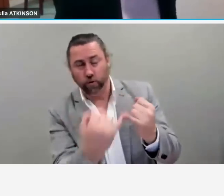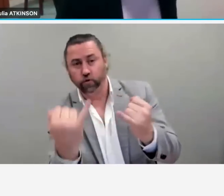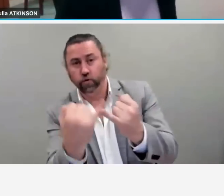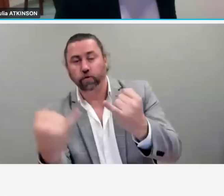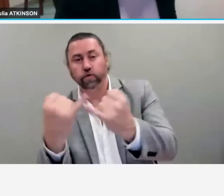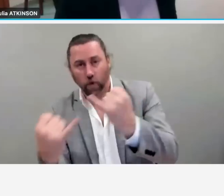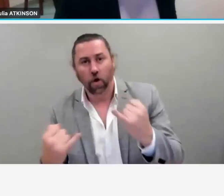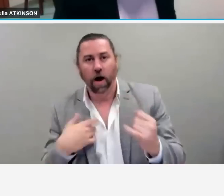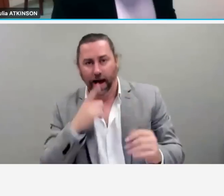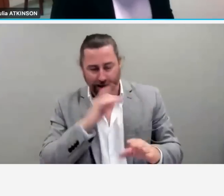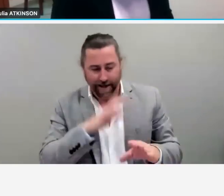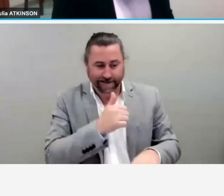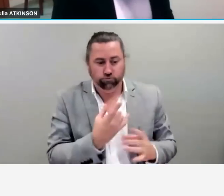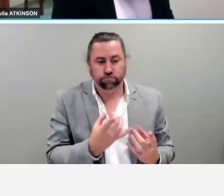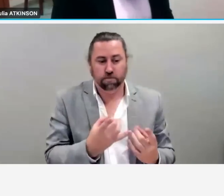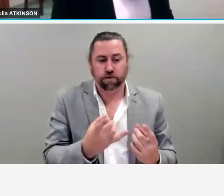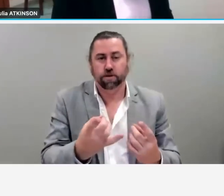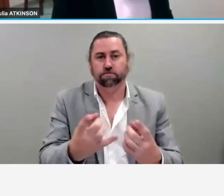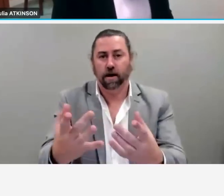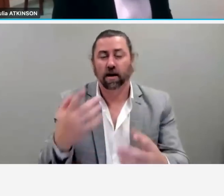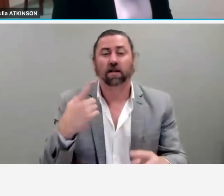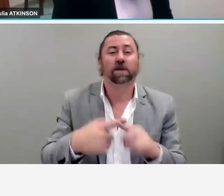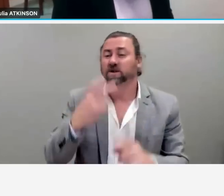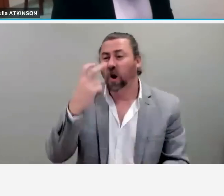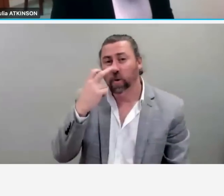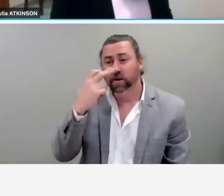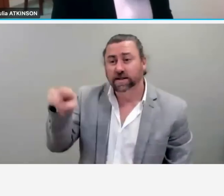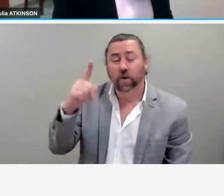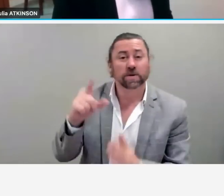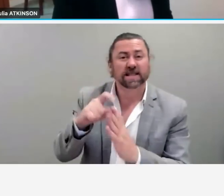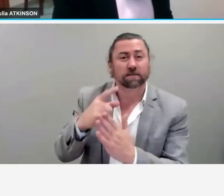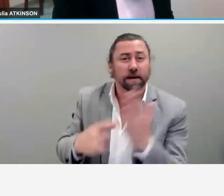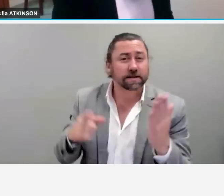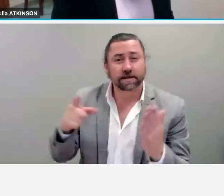equipment is available for those older people with a disability who might not be eligible for the NDIS.